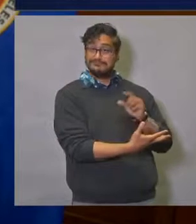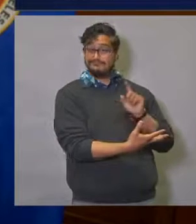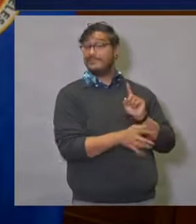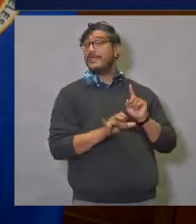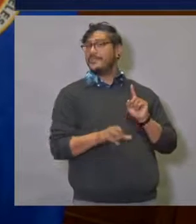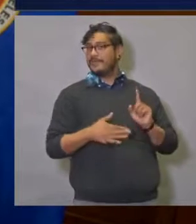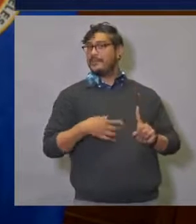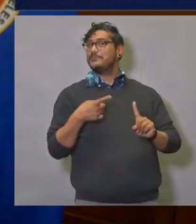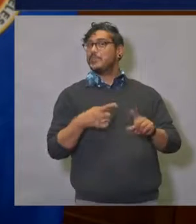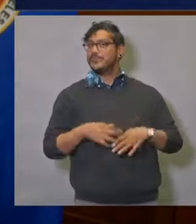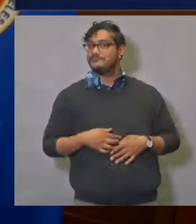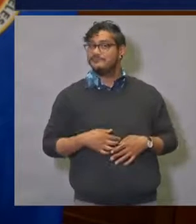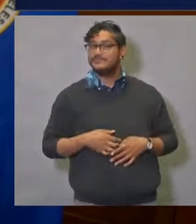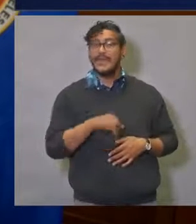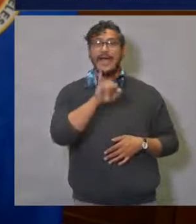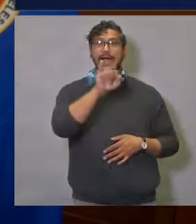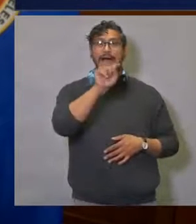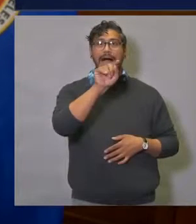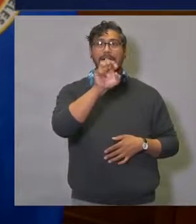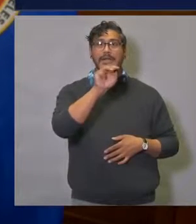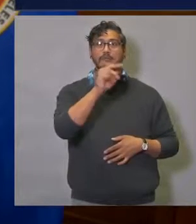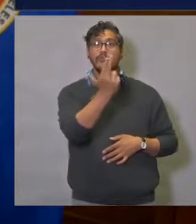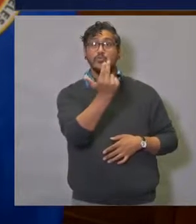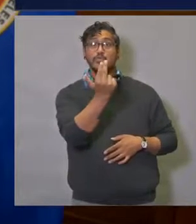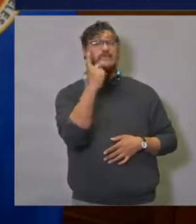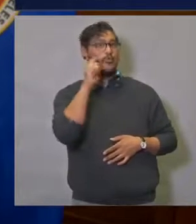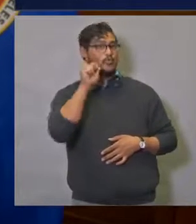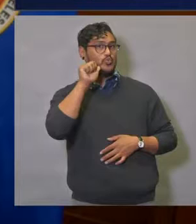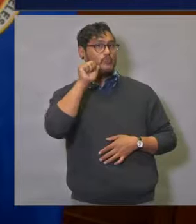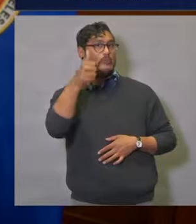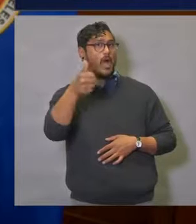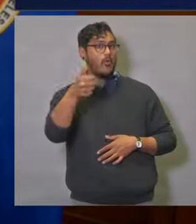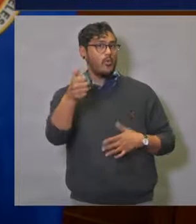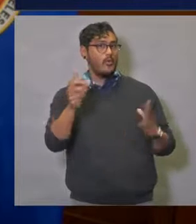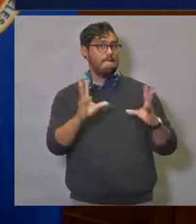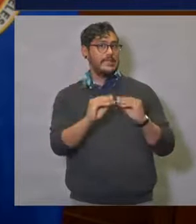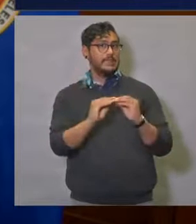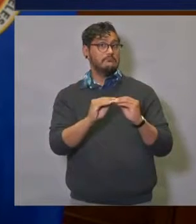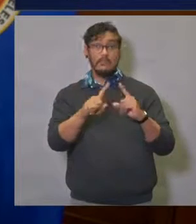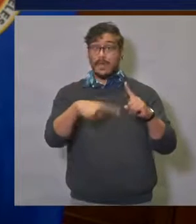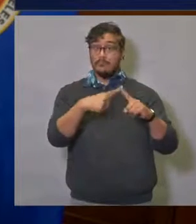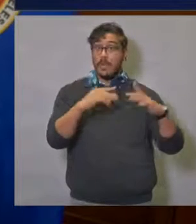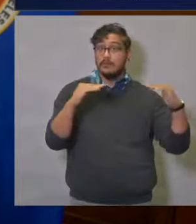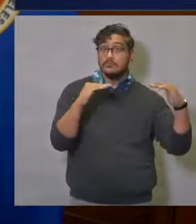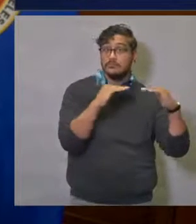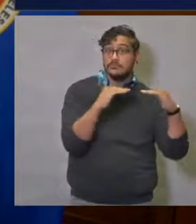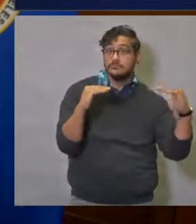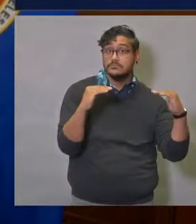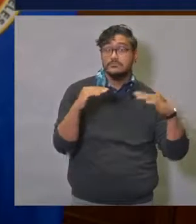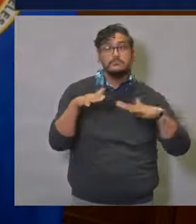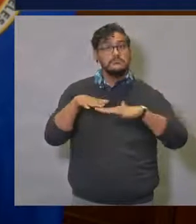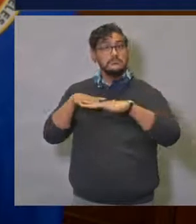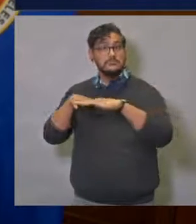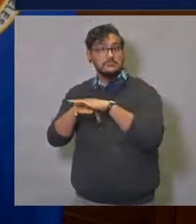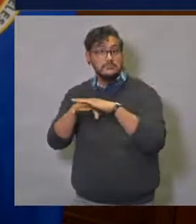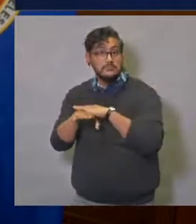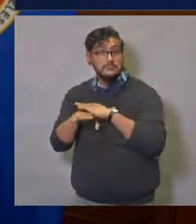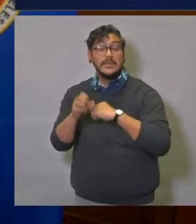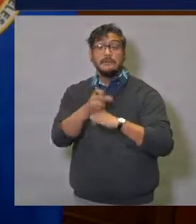TO BRING THE VACCINES TO THEM. WHICH IS EXACTLY WHAT I AM TEND TO DO WITH ITEM 13 AT TOMORROW'S